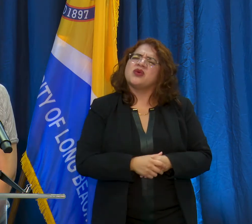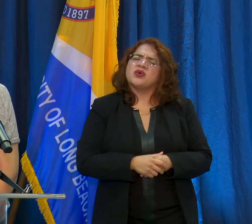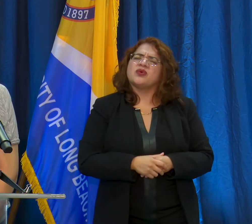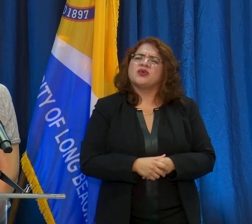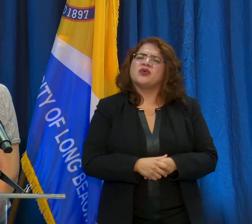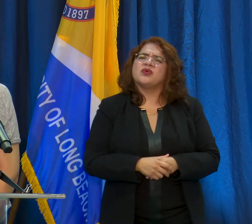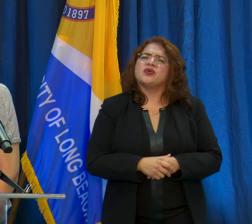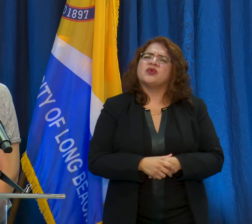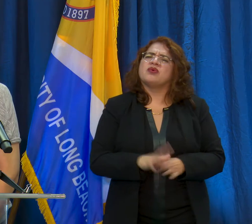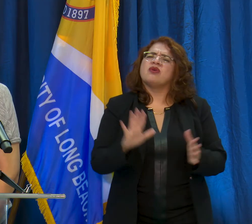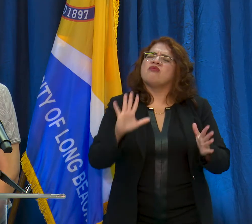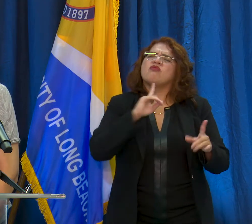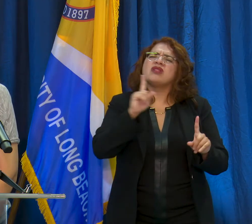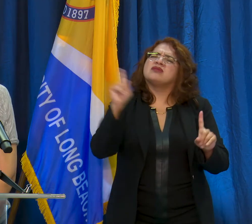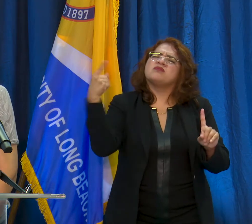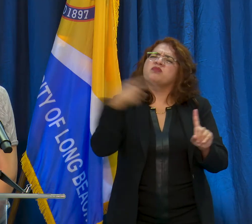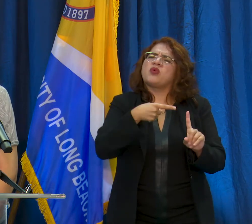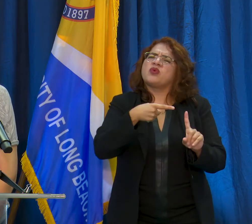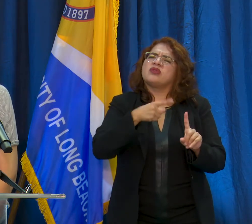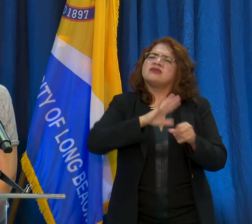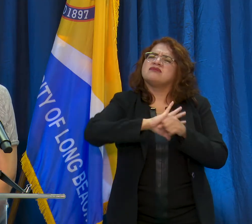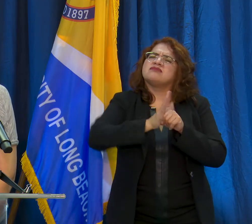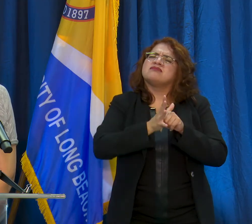it just brings it home.